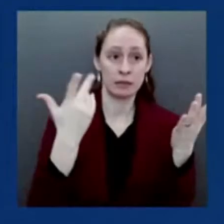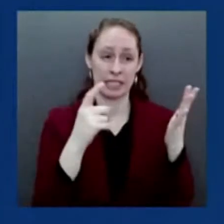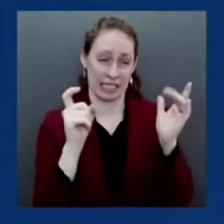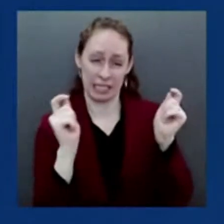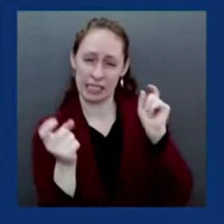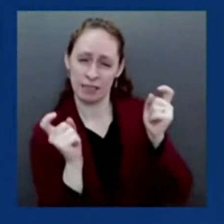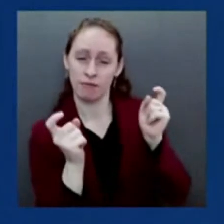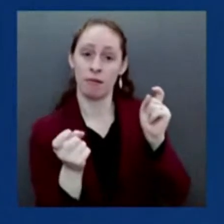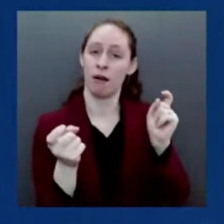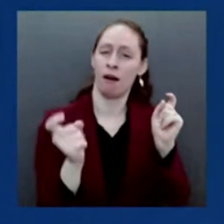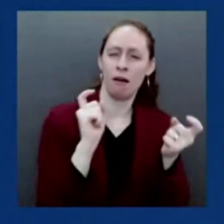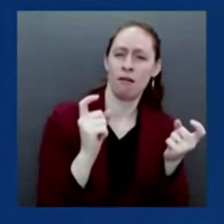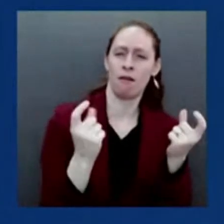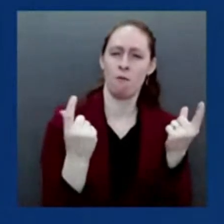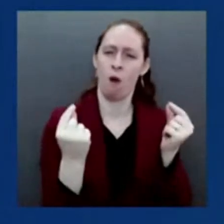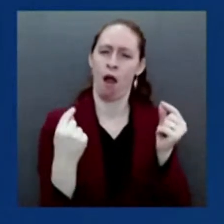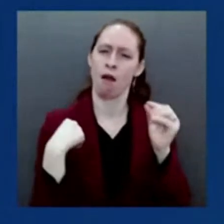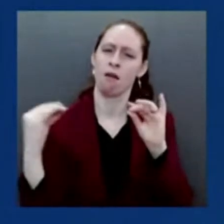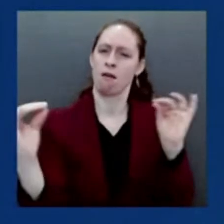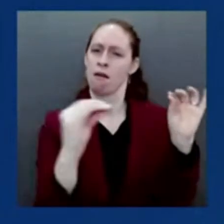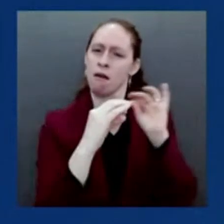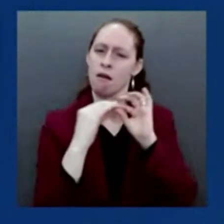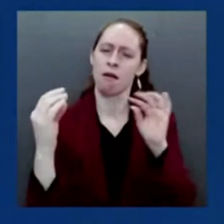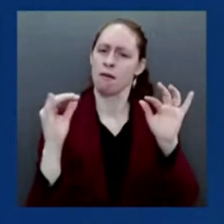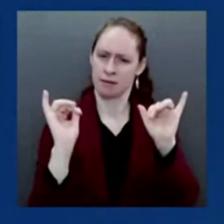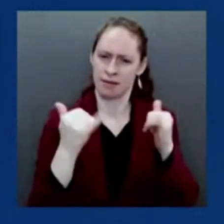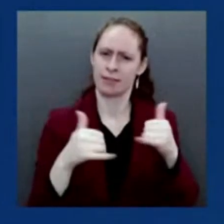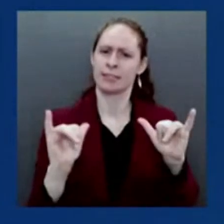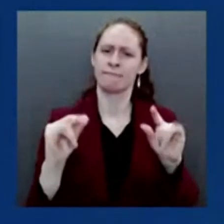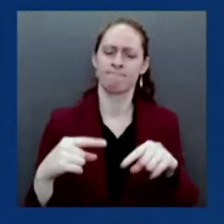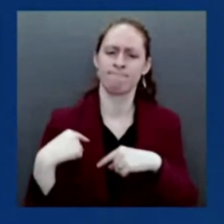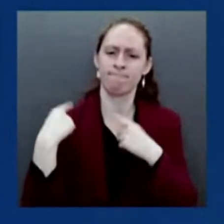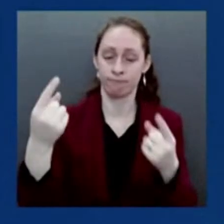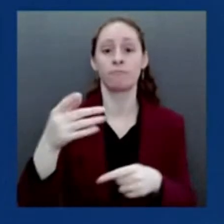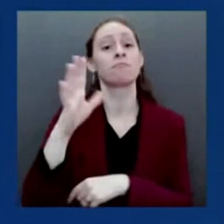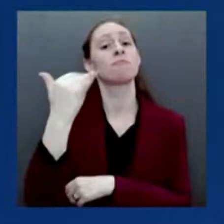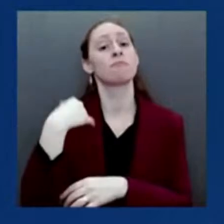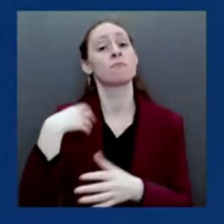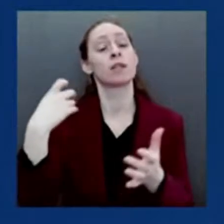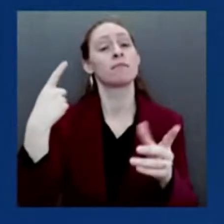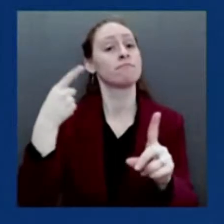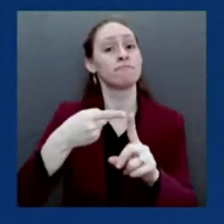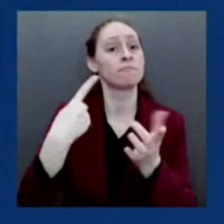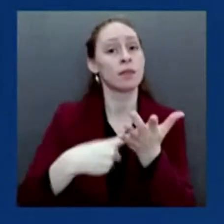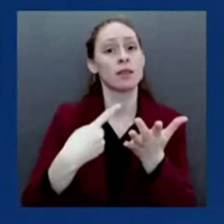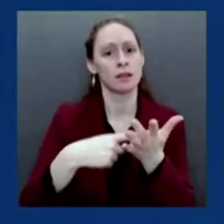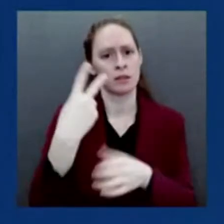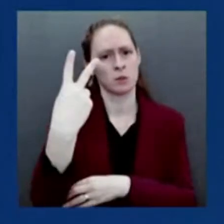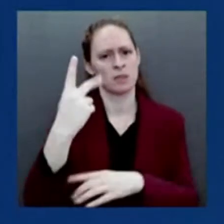NEXT SLIDE.